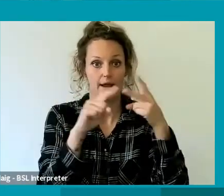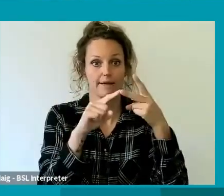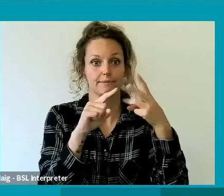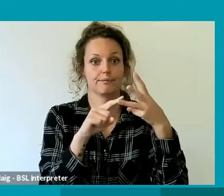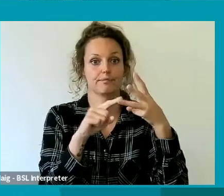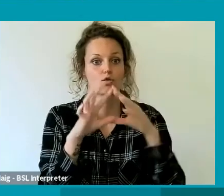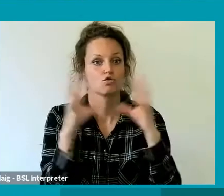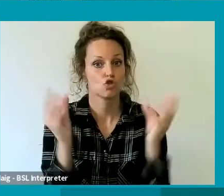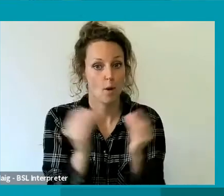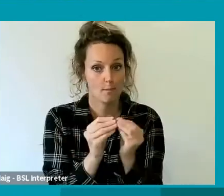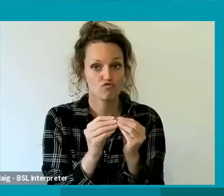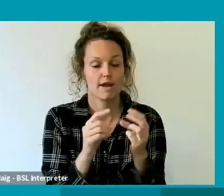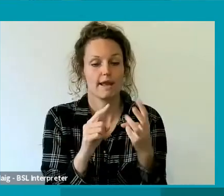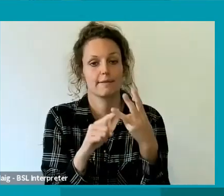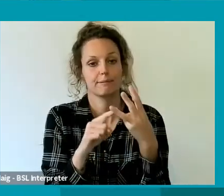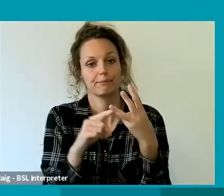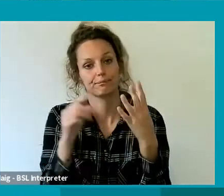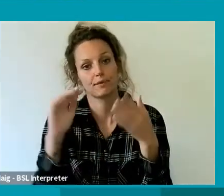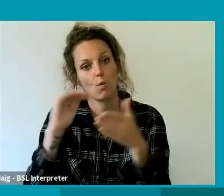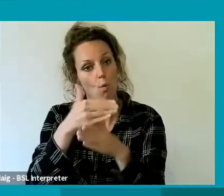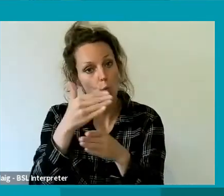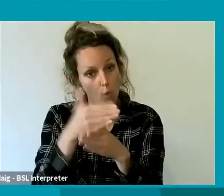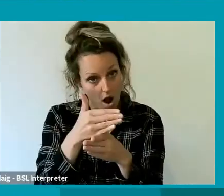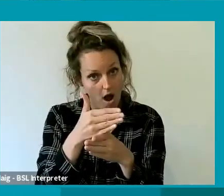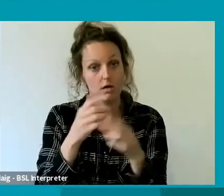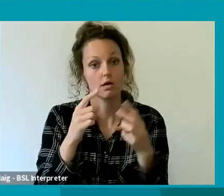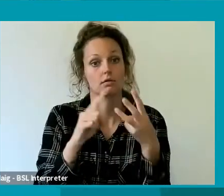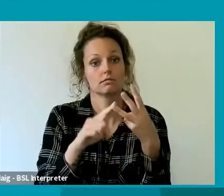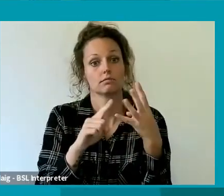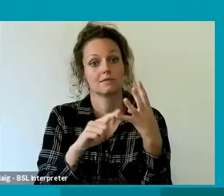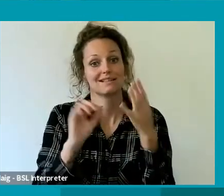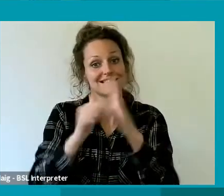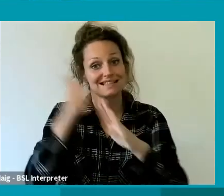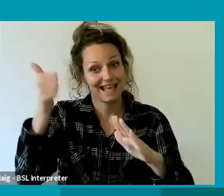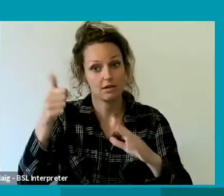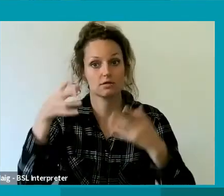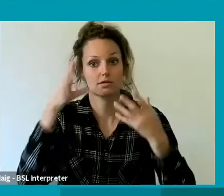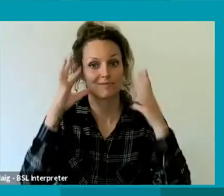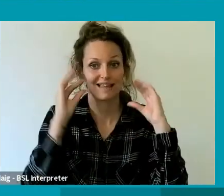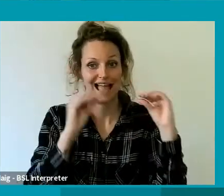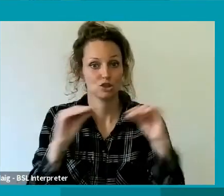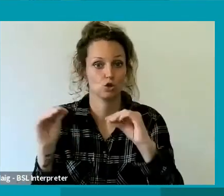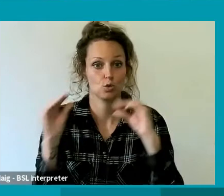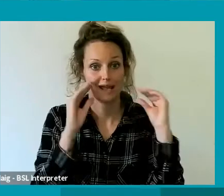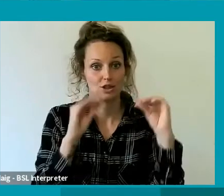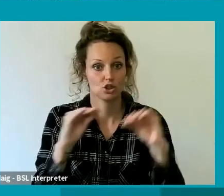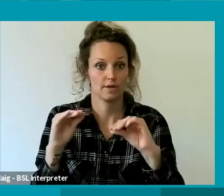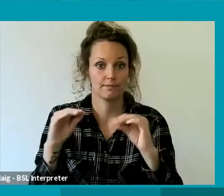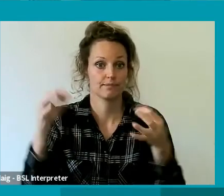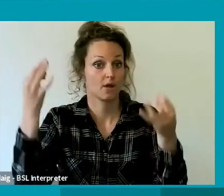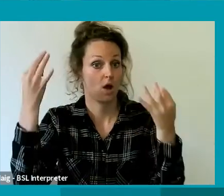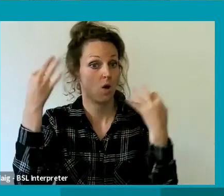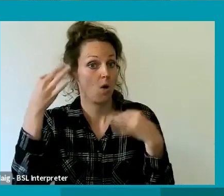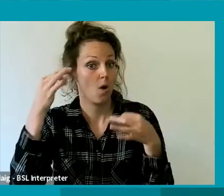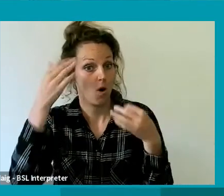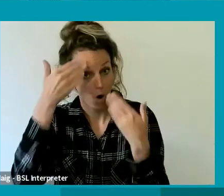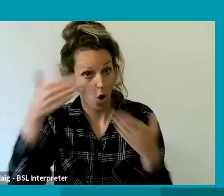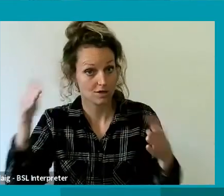skills education. Did you know that there was an honors and awards and a project section on LinkedIn that allows